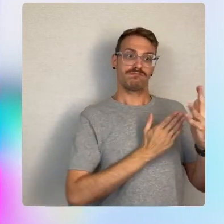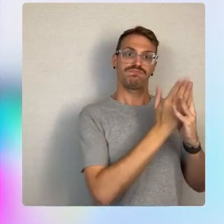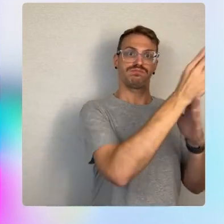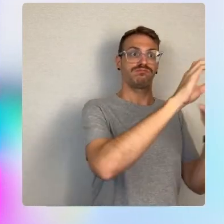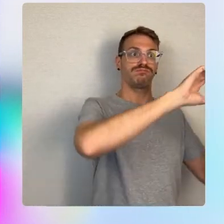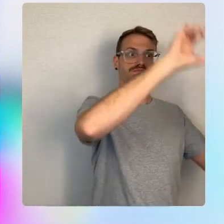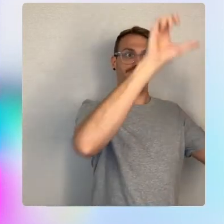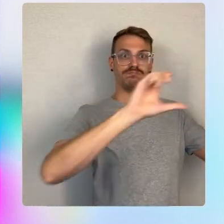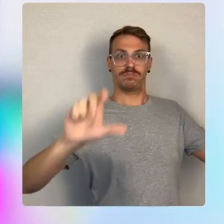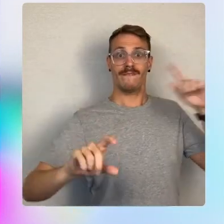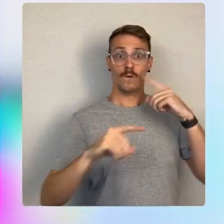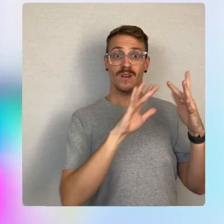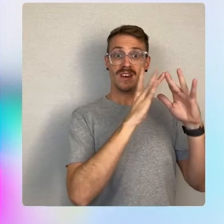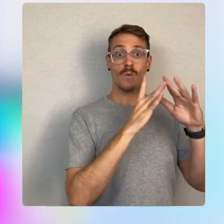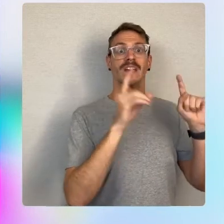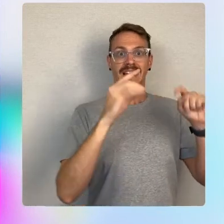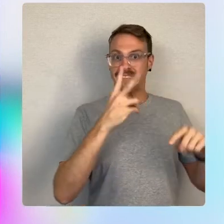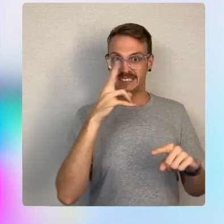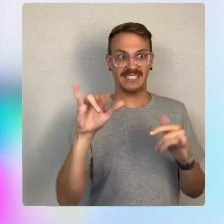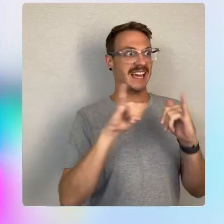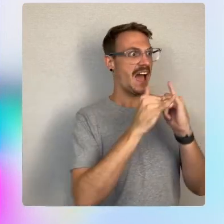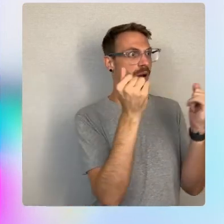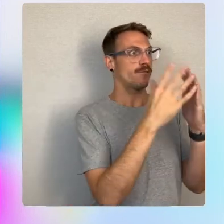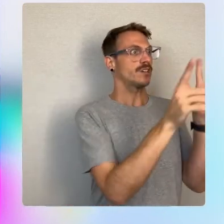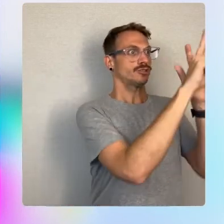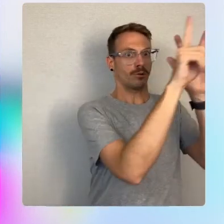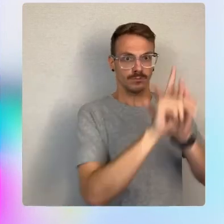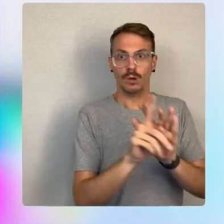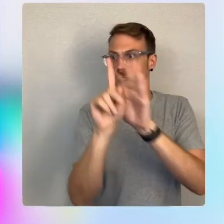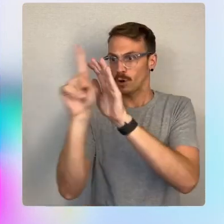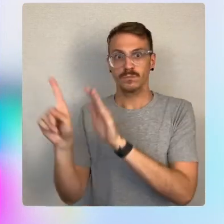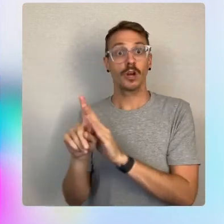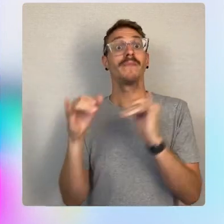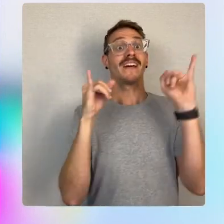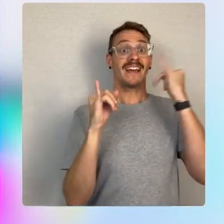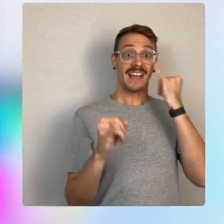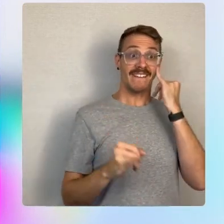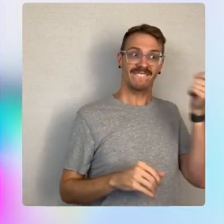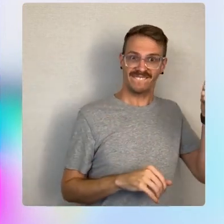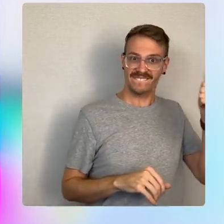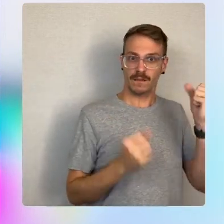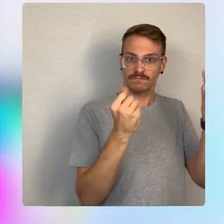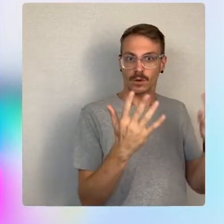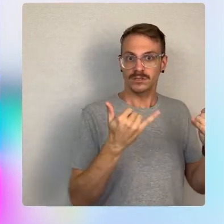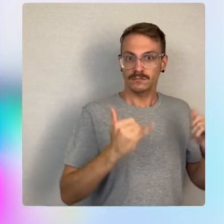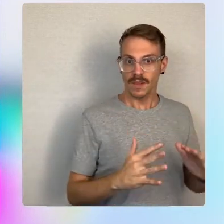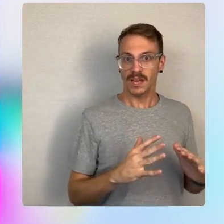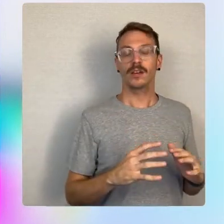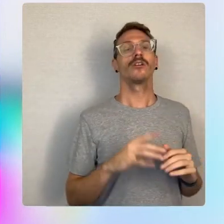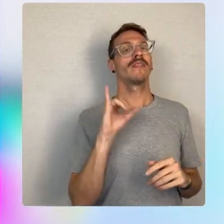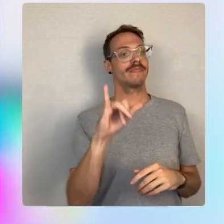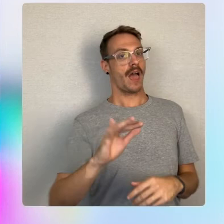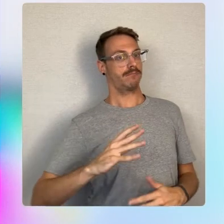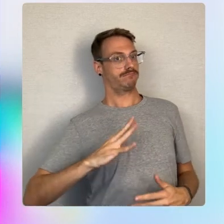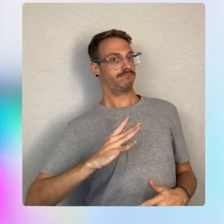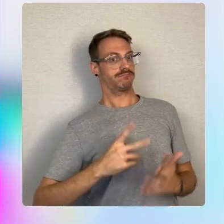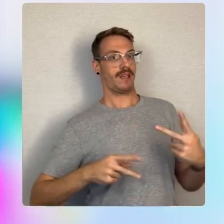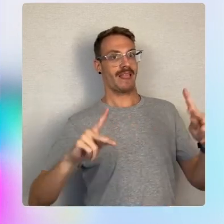and you'd kind of see where everything would show up as if it was a multiplayer character, and that allowed us to just make sure that